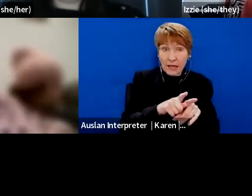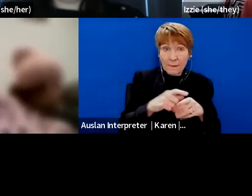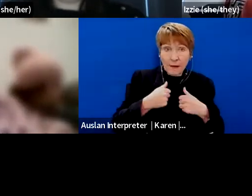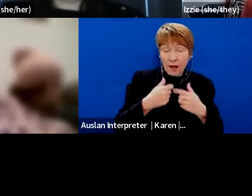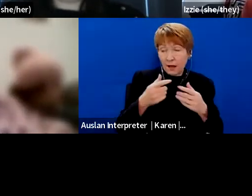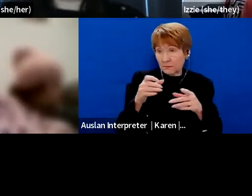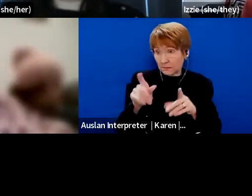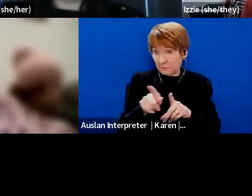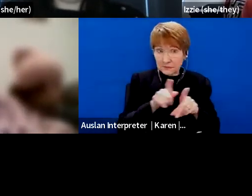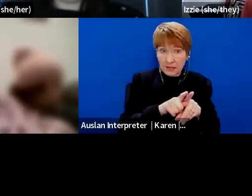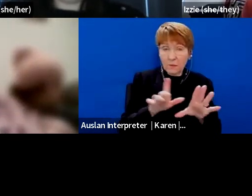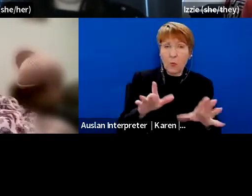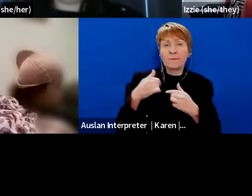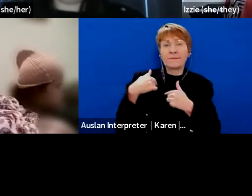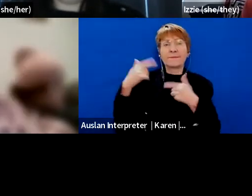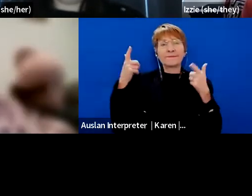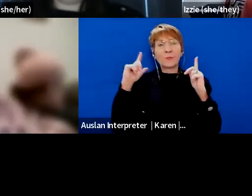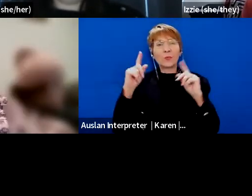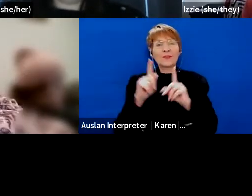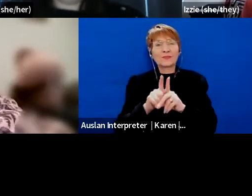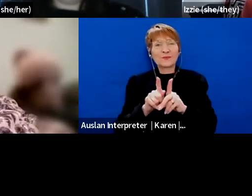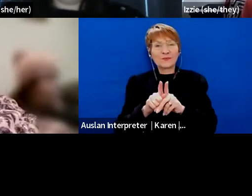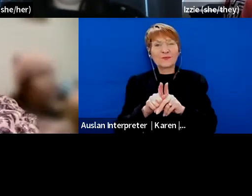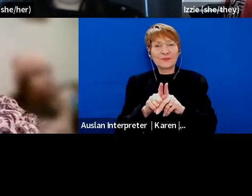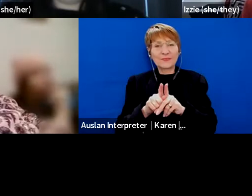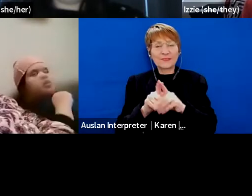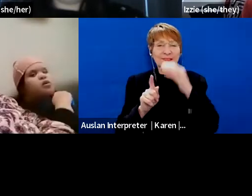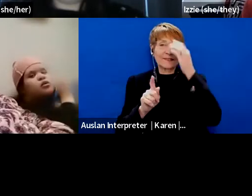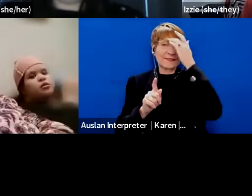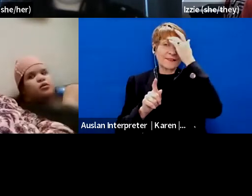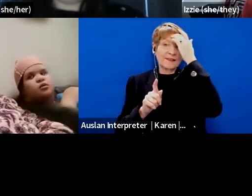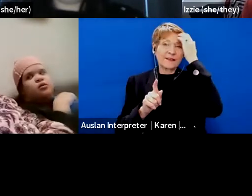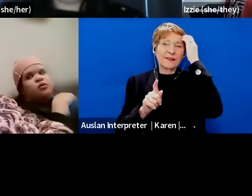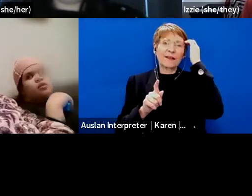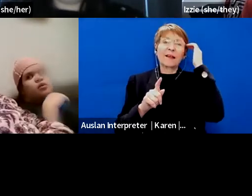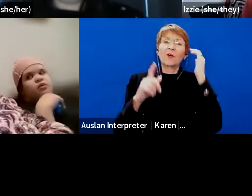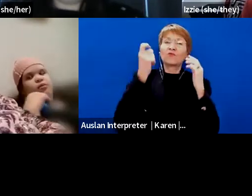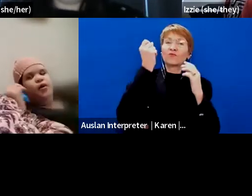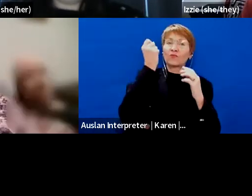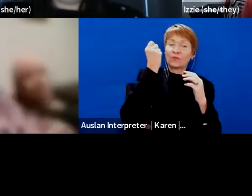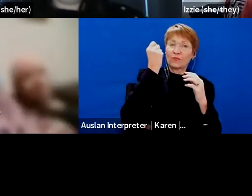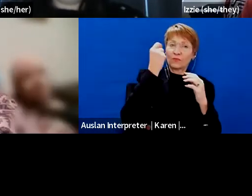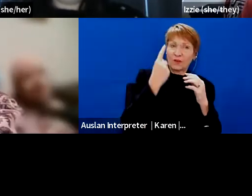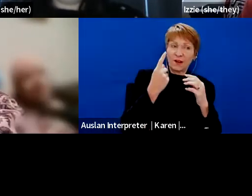The other thing is recognizing that in those early stages of childhood.